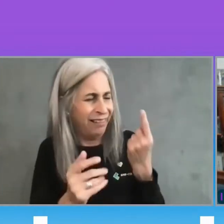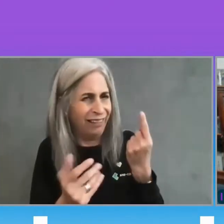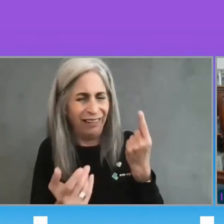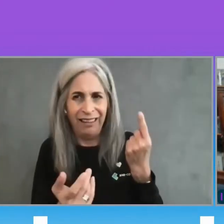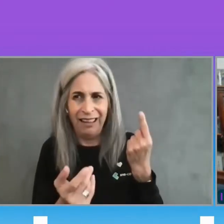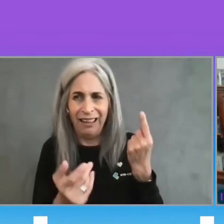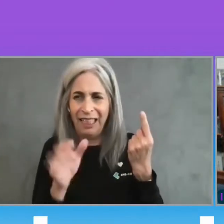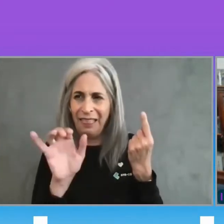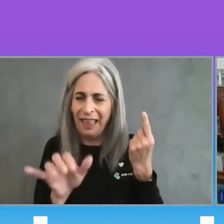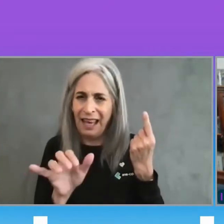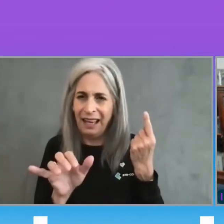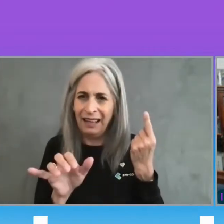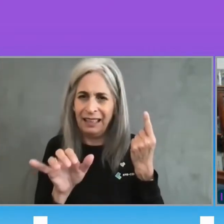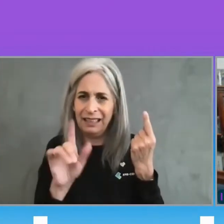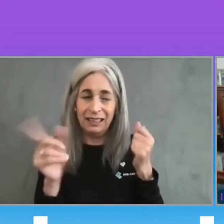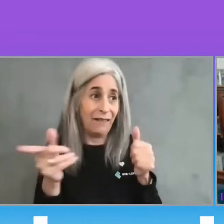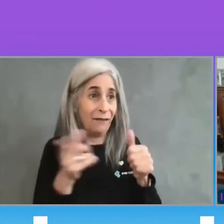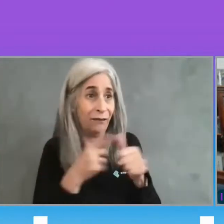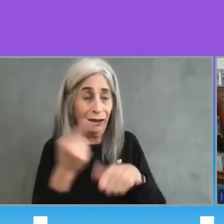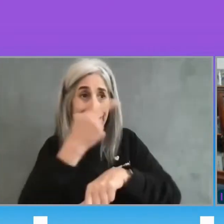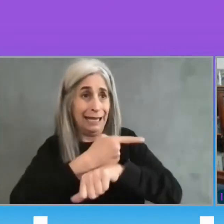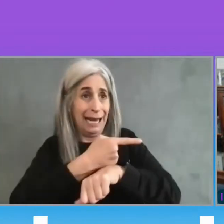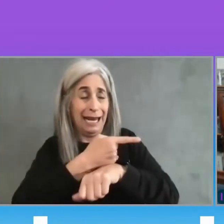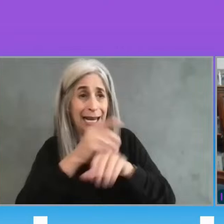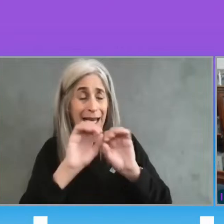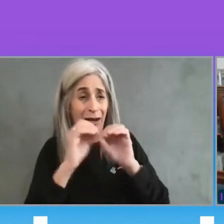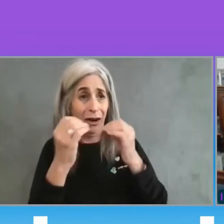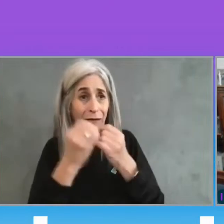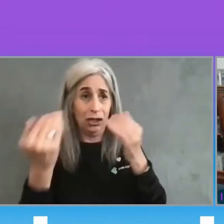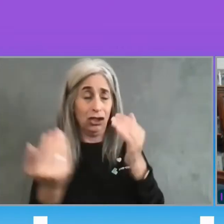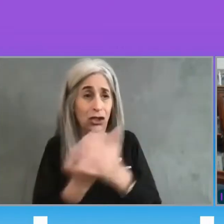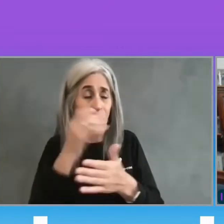happen to catch on. But the fact that on I think his first day in